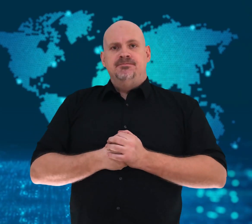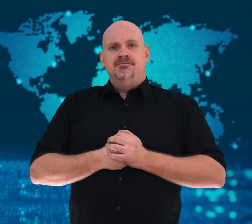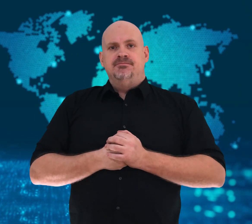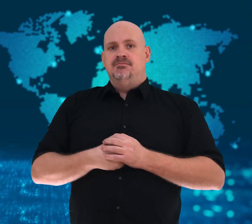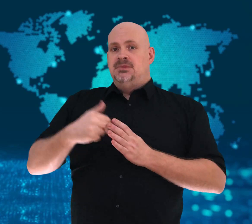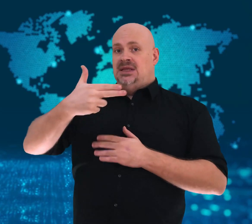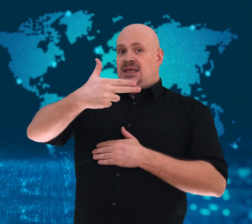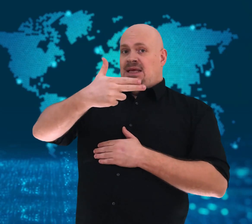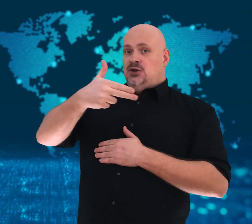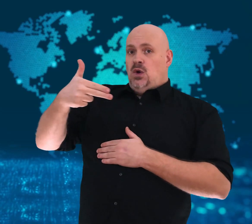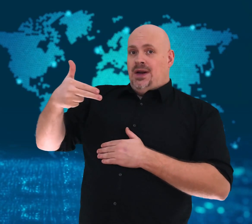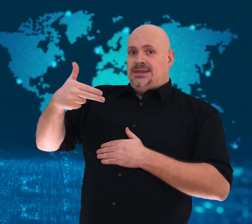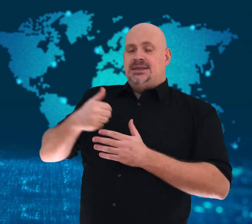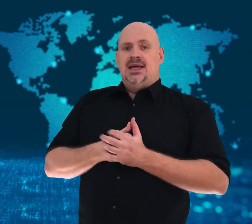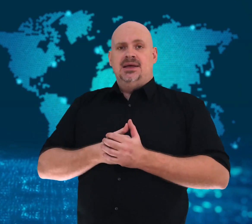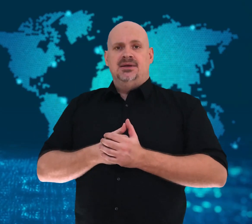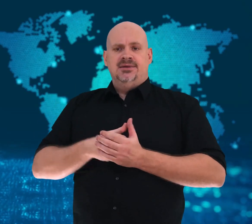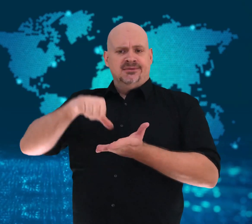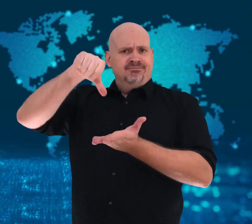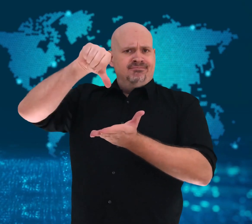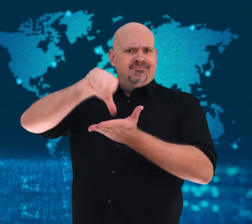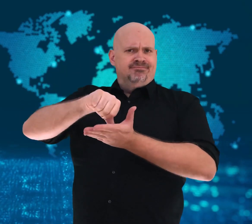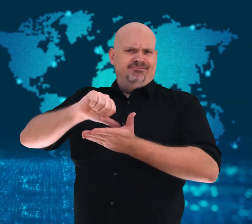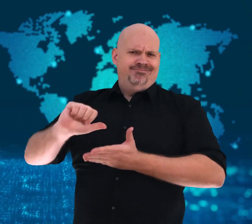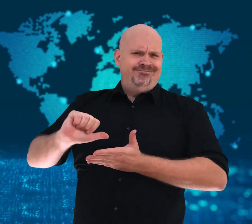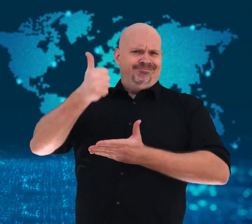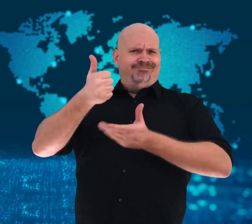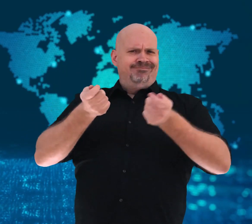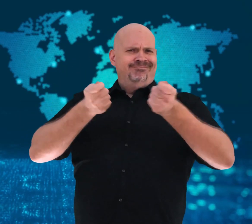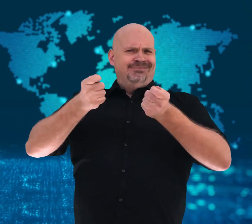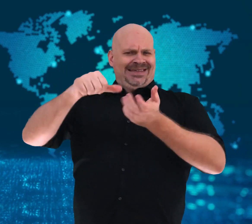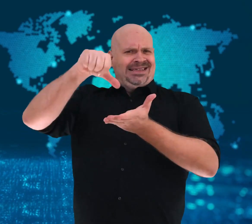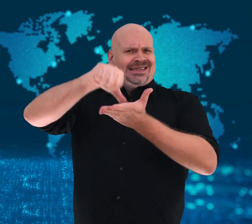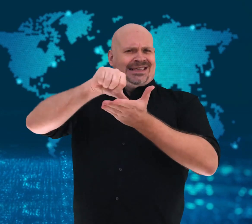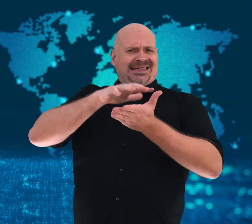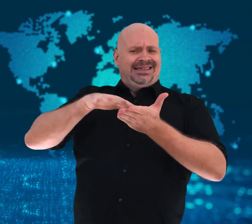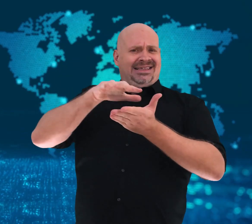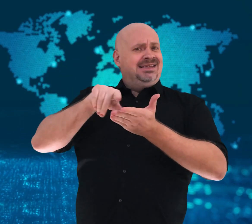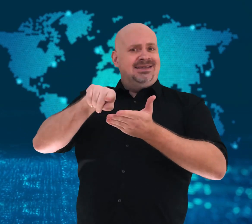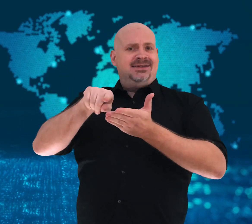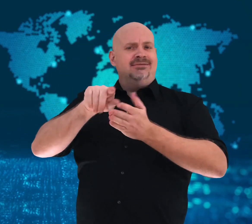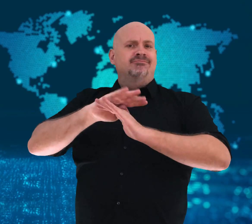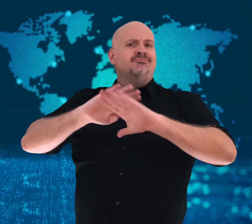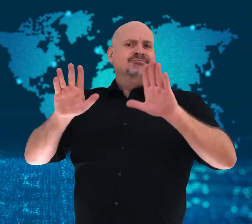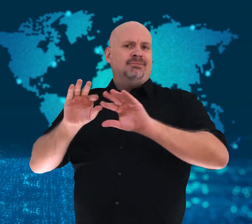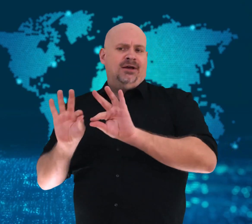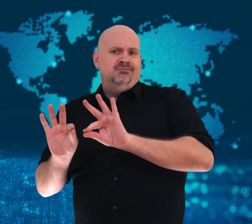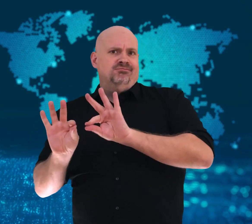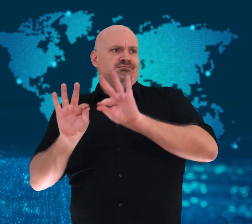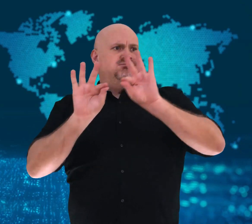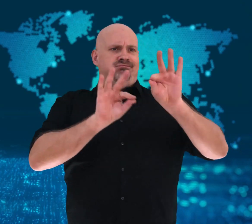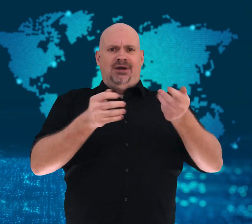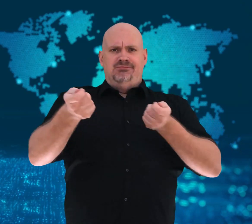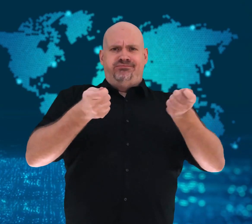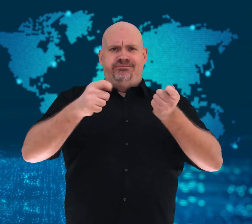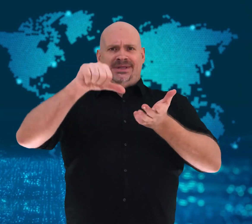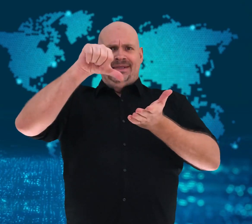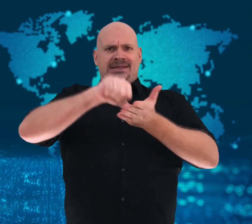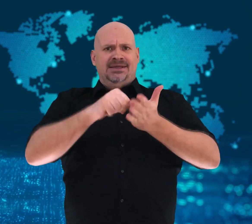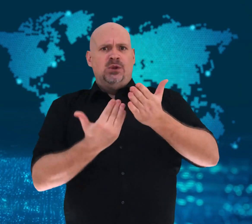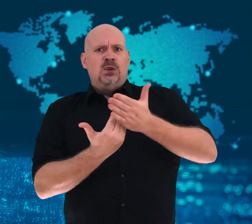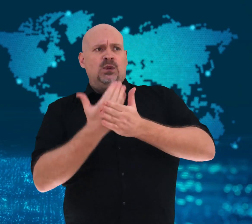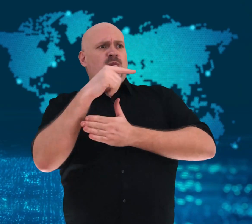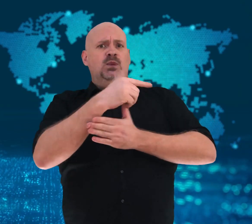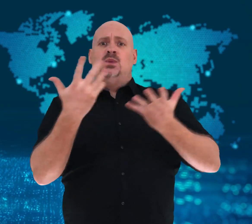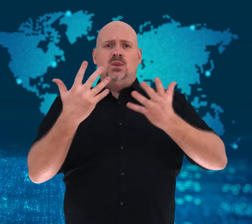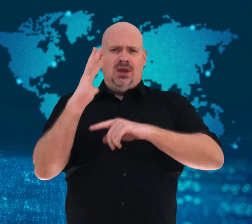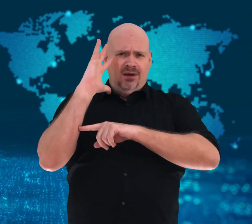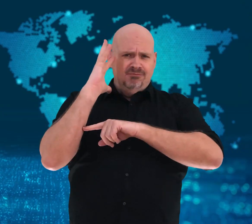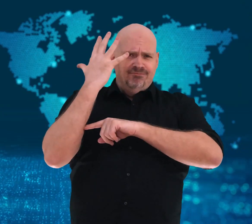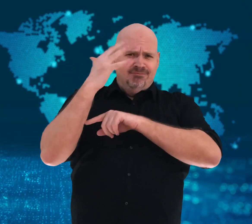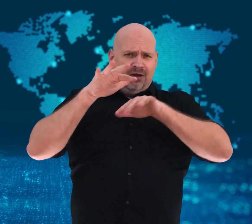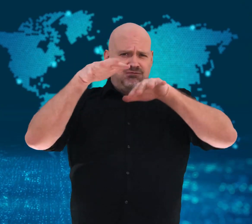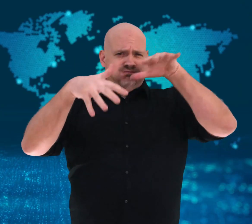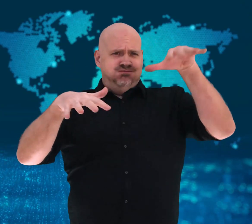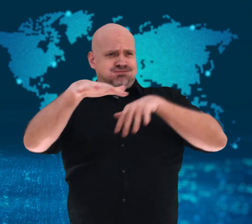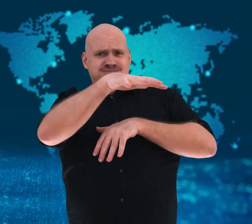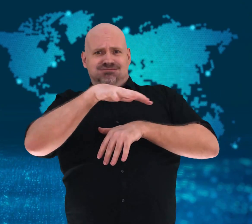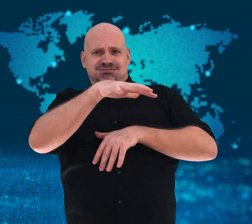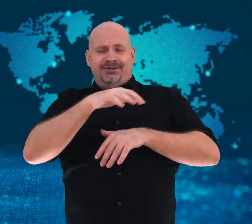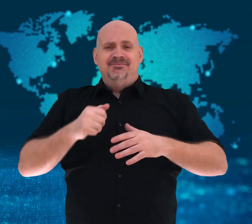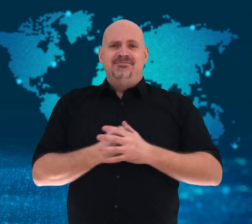Relocating the capital to a jungle.